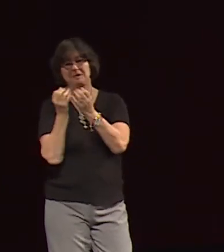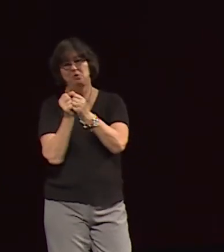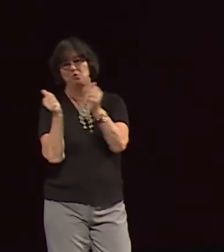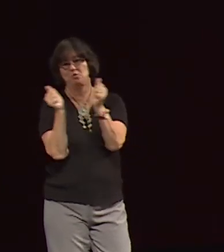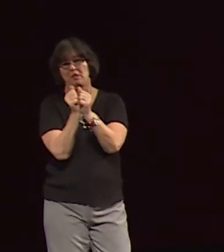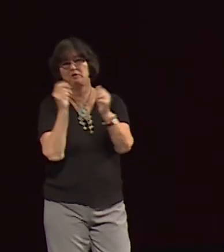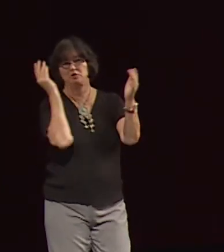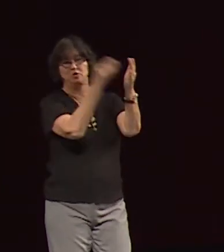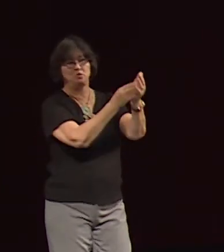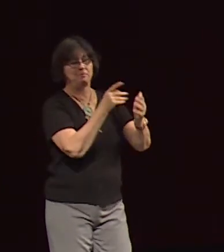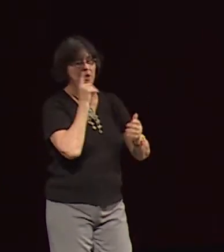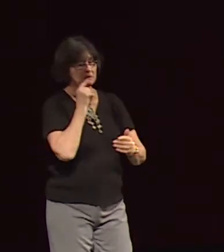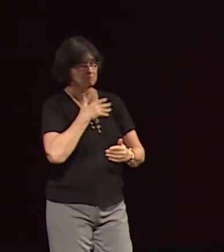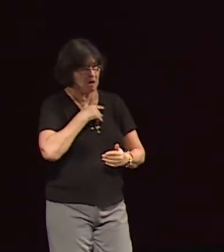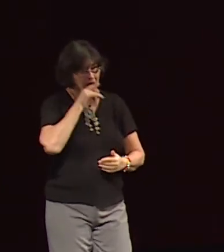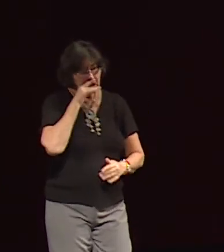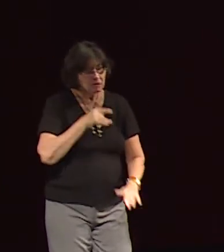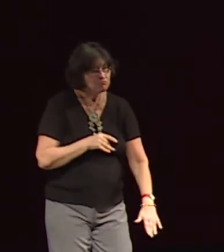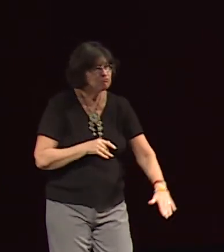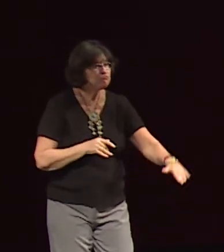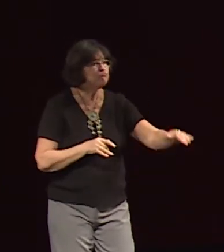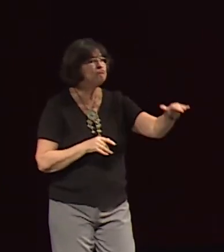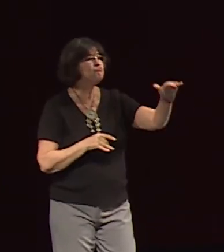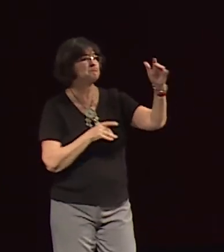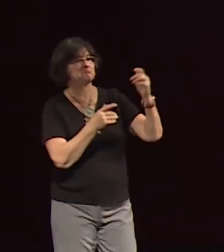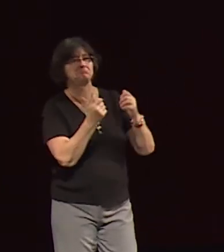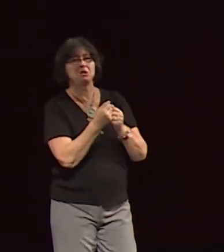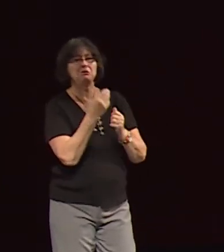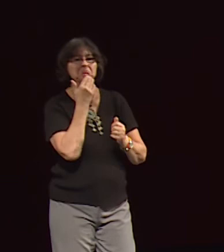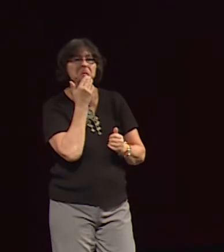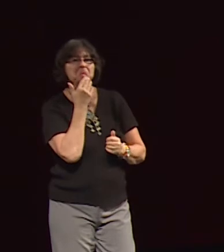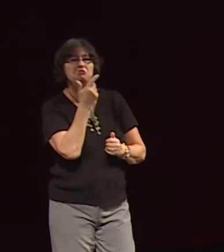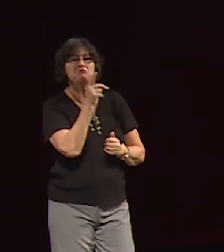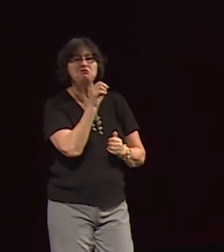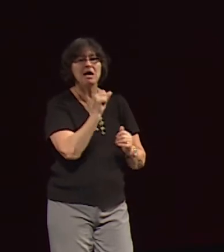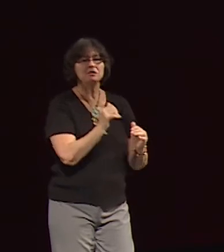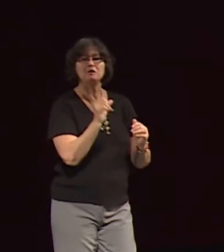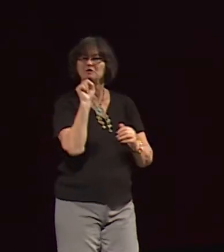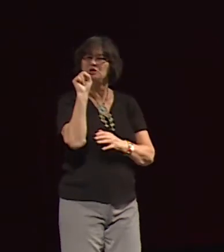where families who had mainstreamed deaf children sued